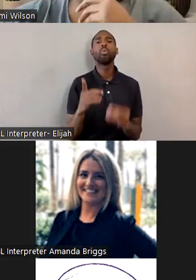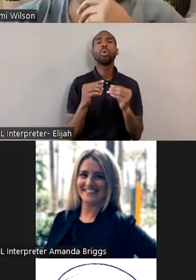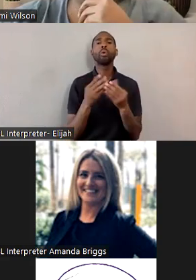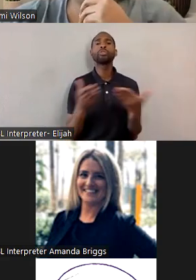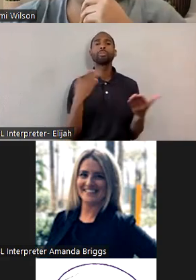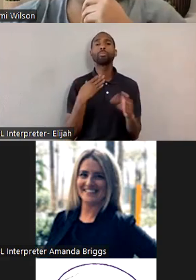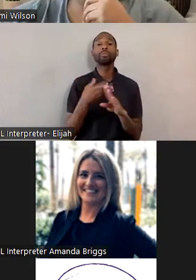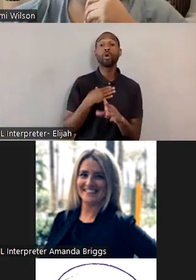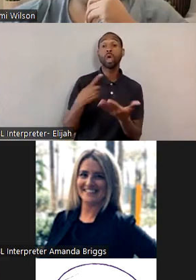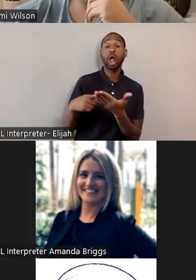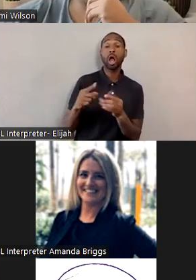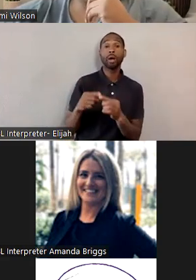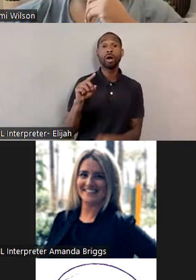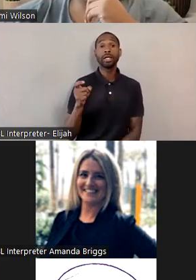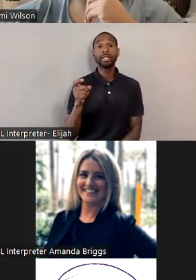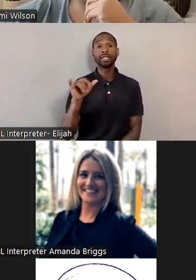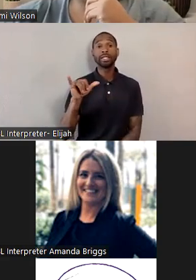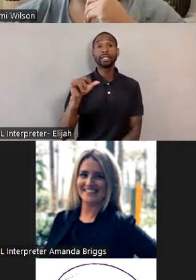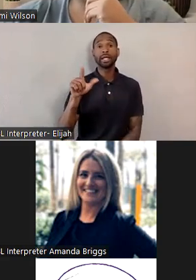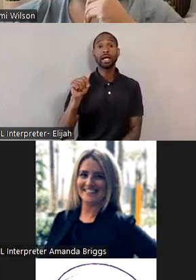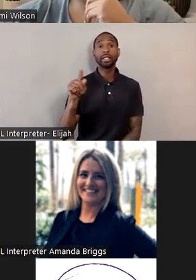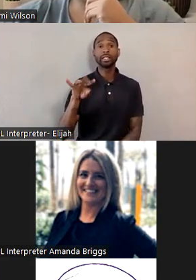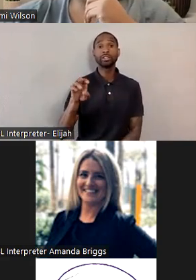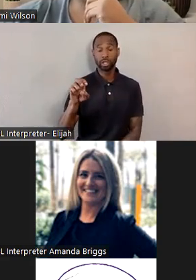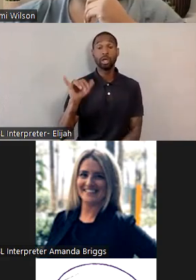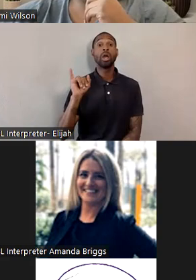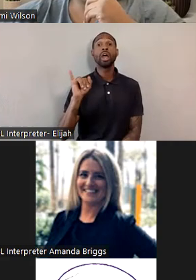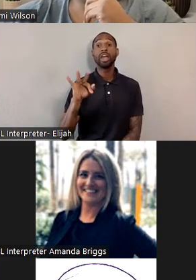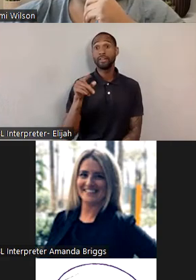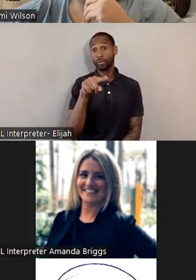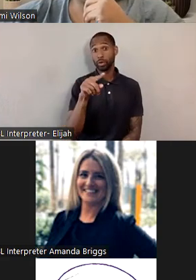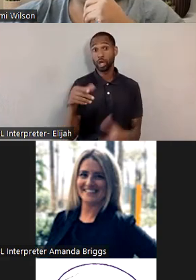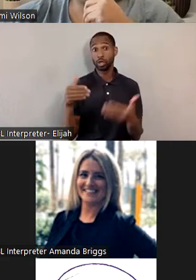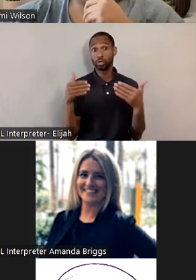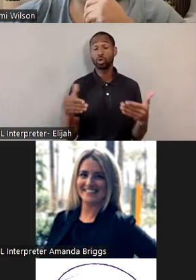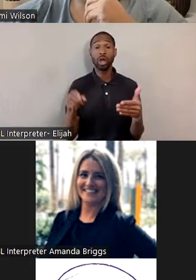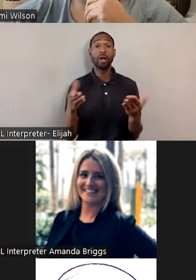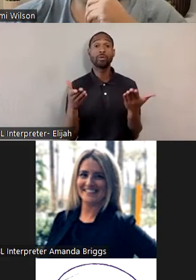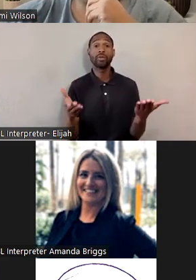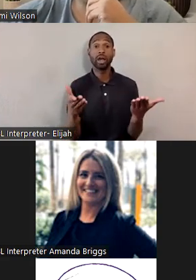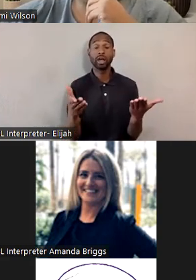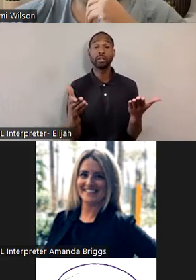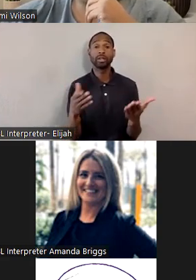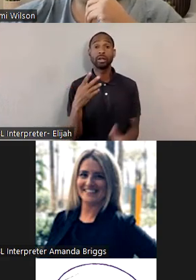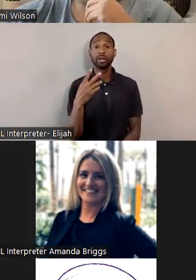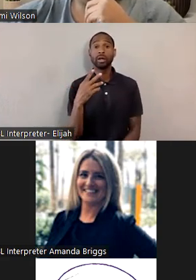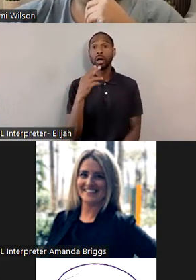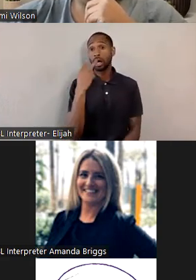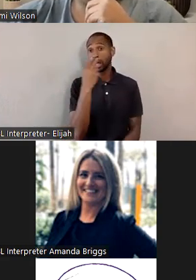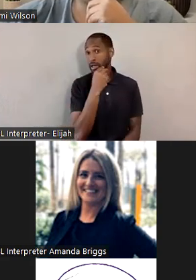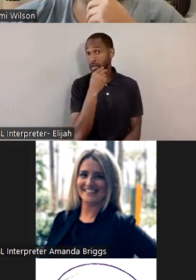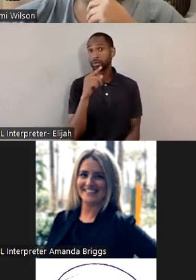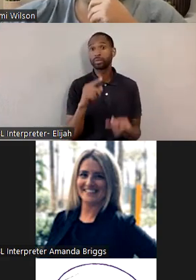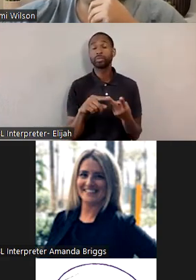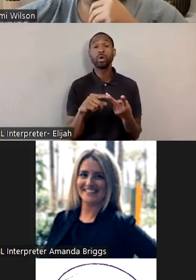Xylazine is, if you do have to administer Naloxone, we do recommend doing a